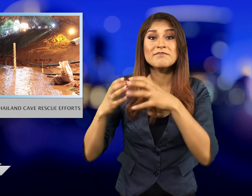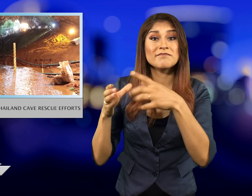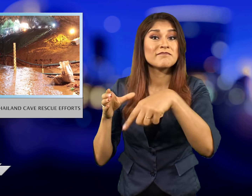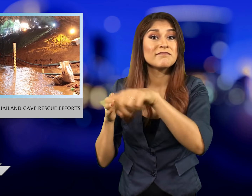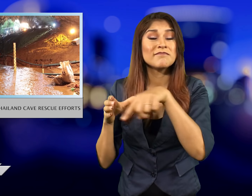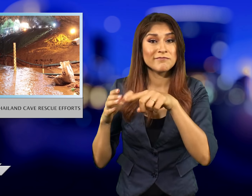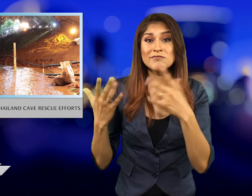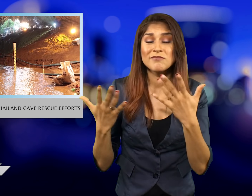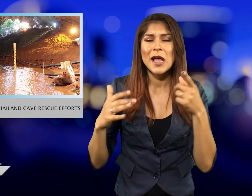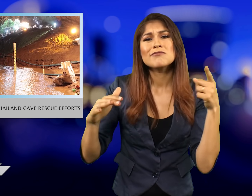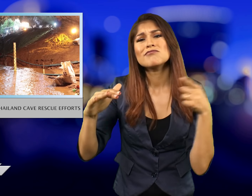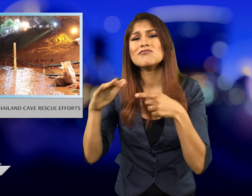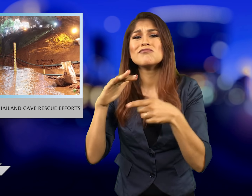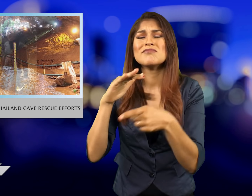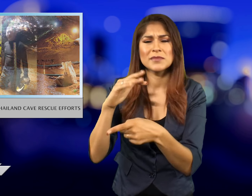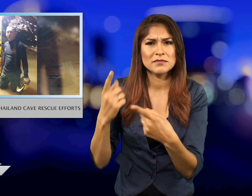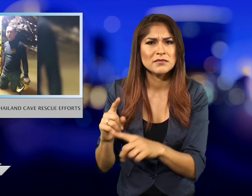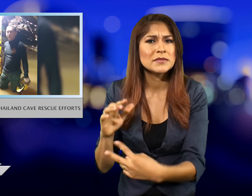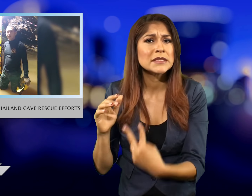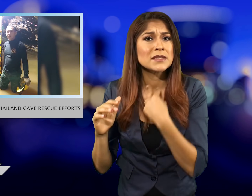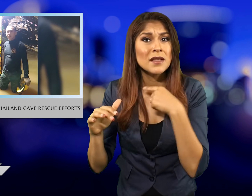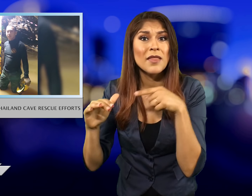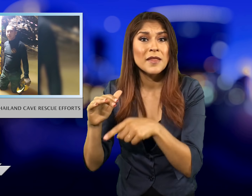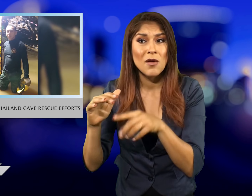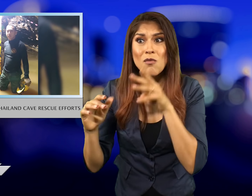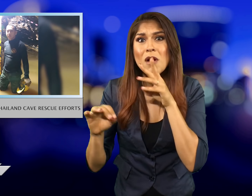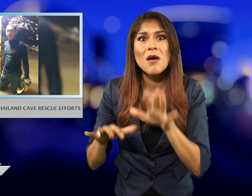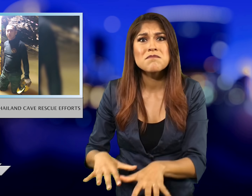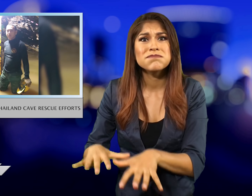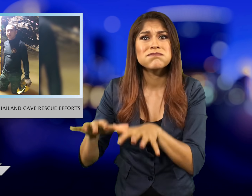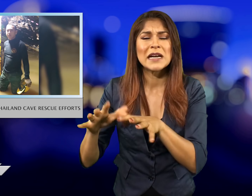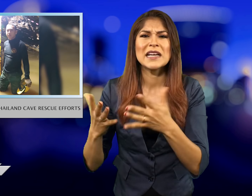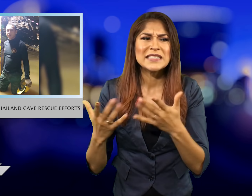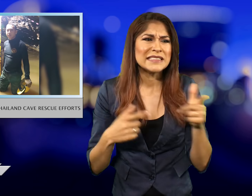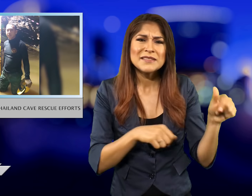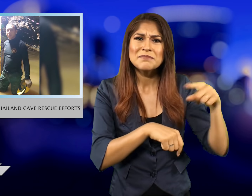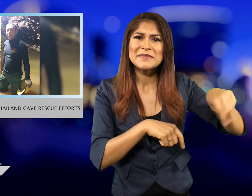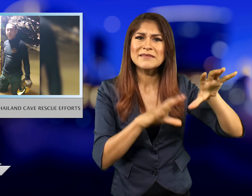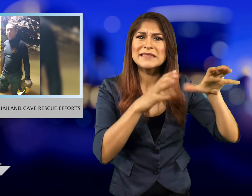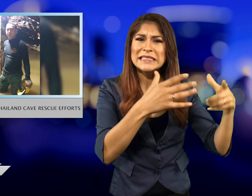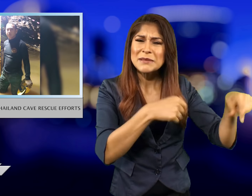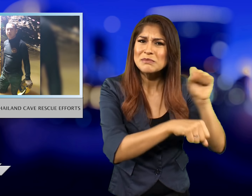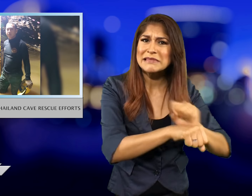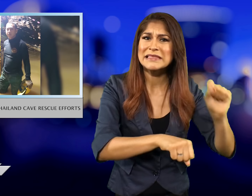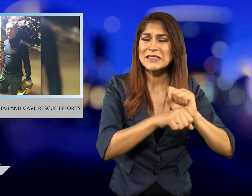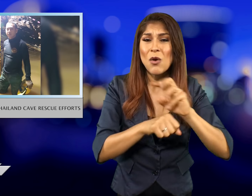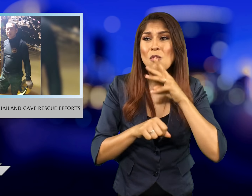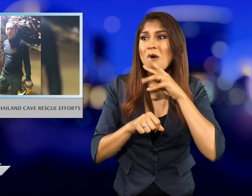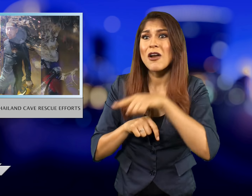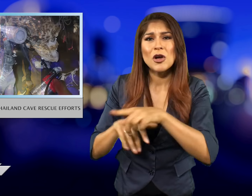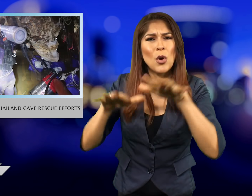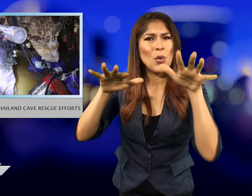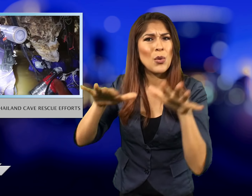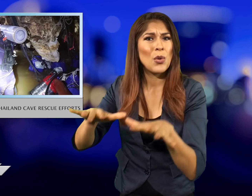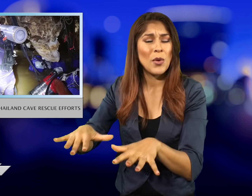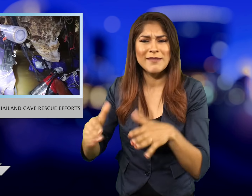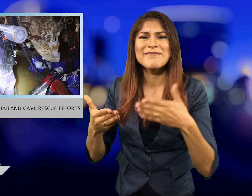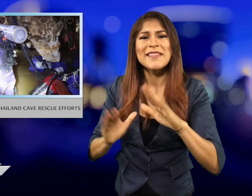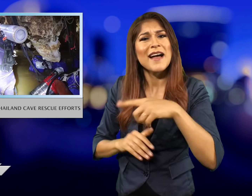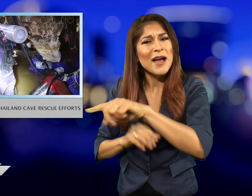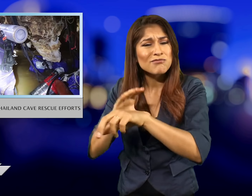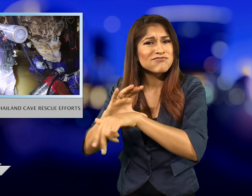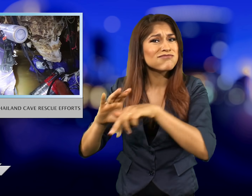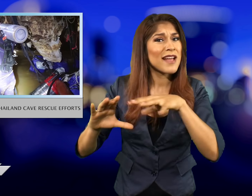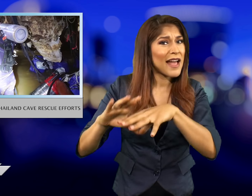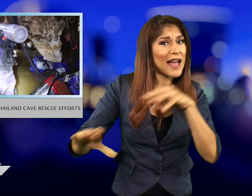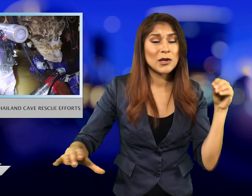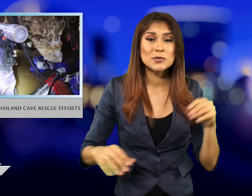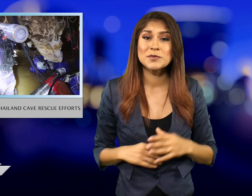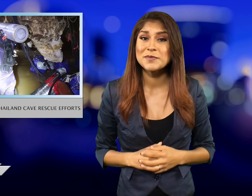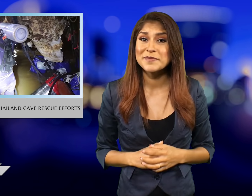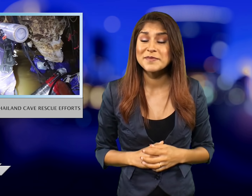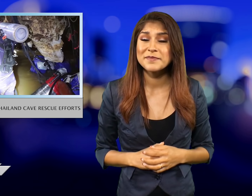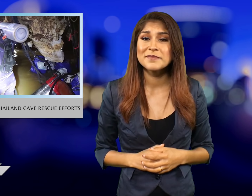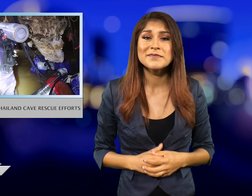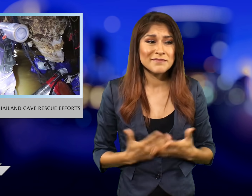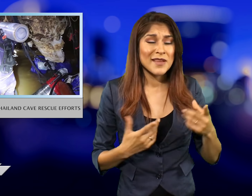That means it's probably unlikely the boys will walk out of the cave the same way they walked in.